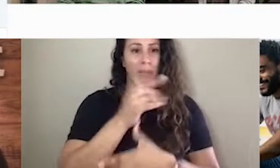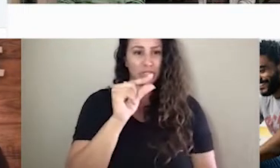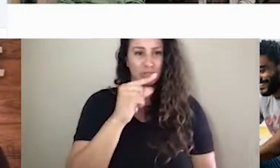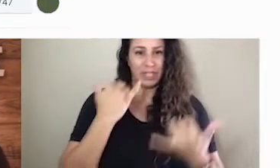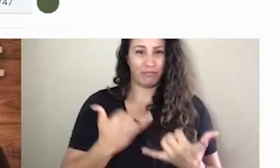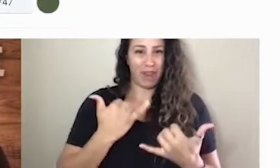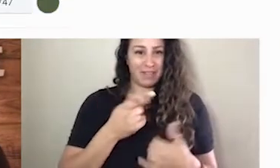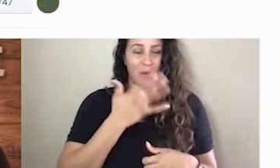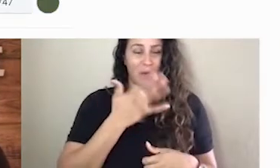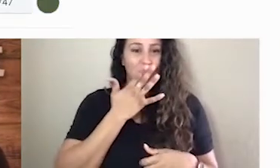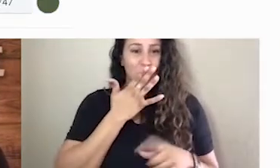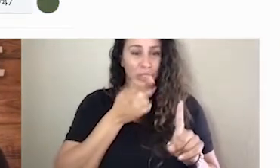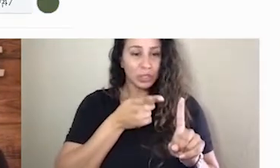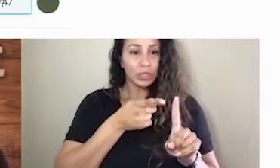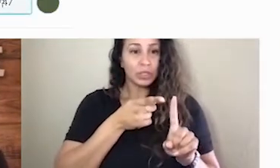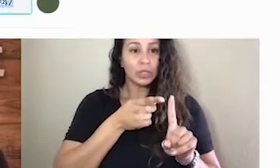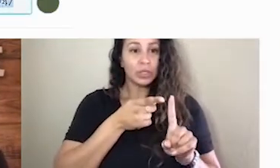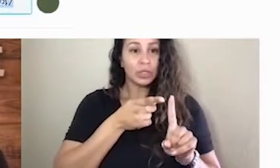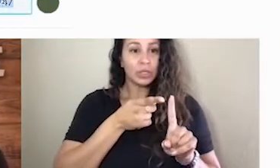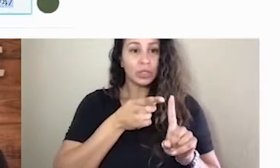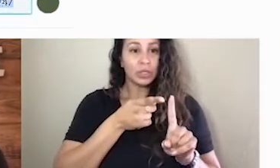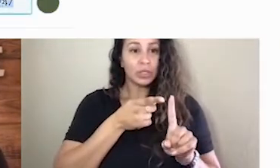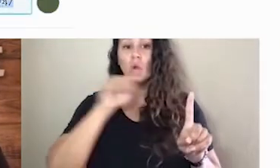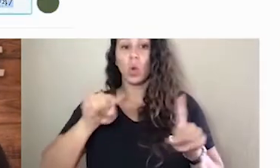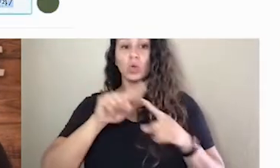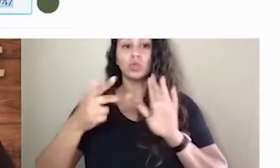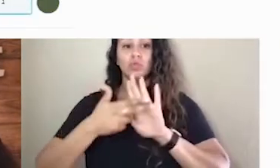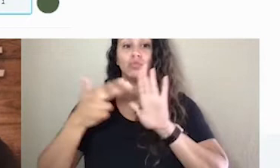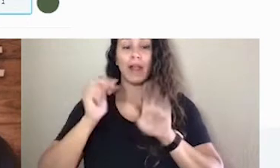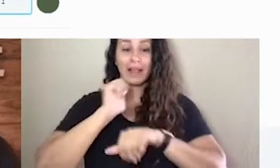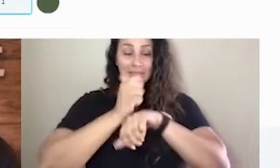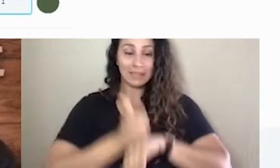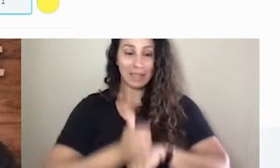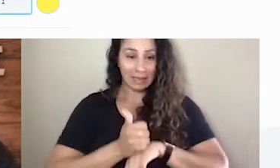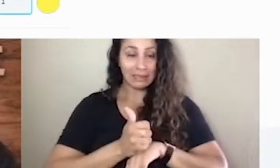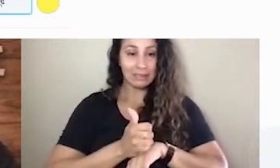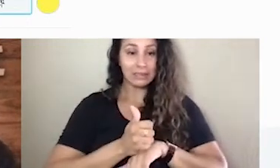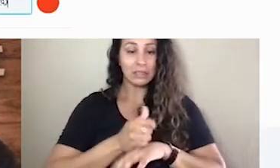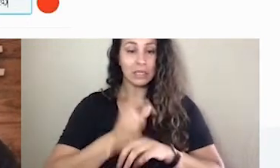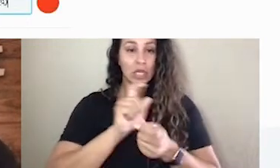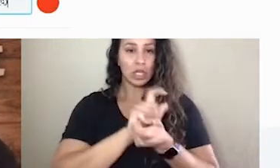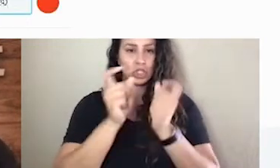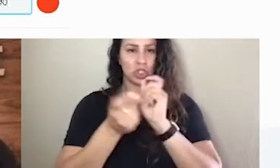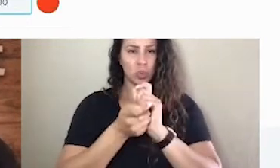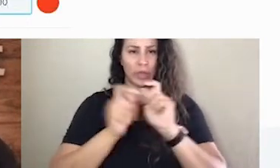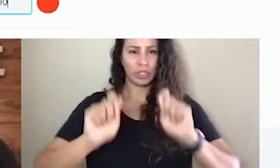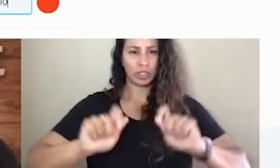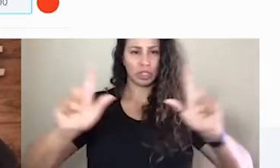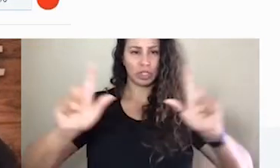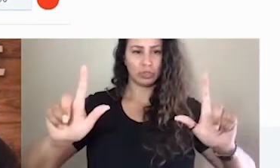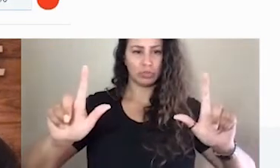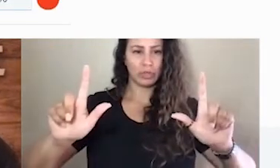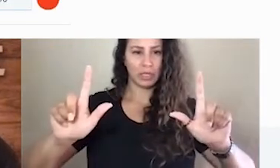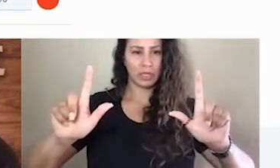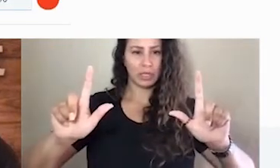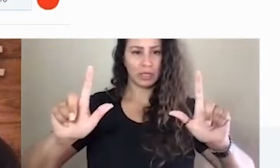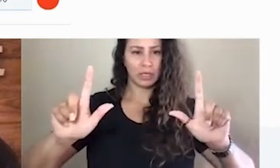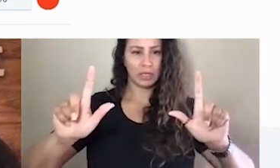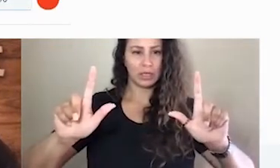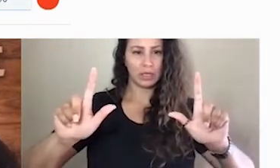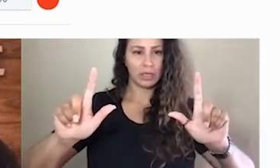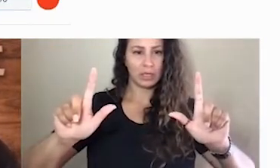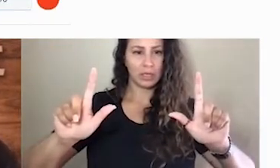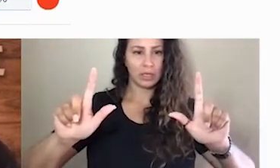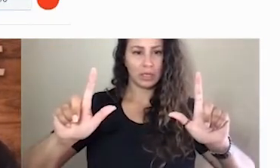IF I HOP TO MY BRAND SETTINGS AND SWITCH THE SCREEN